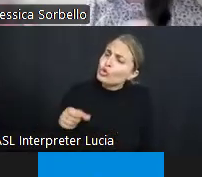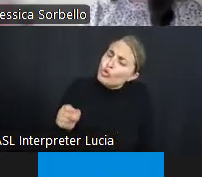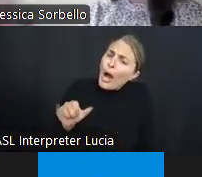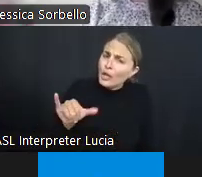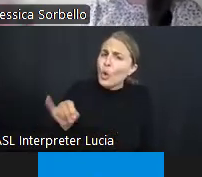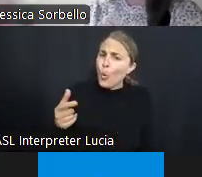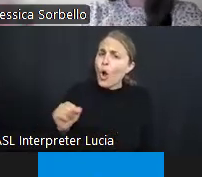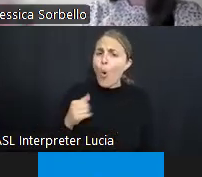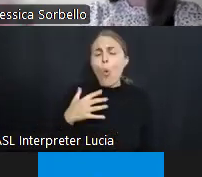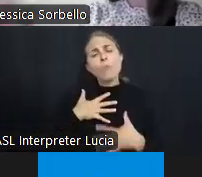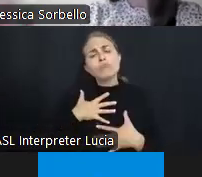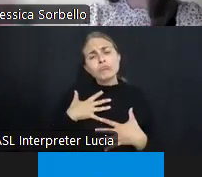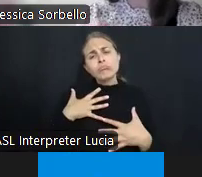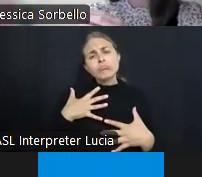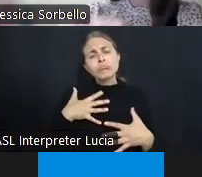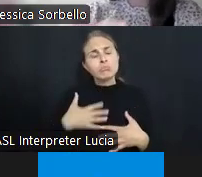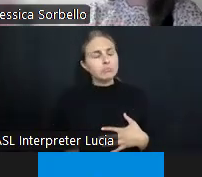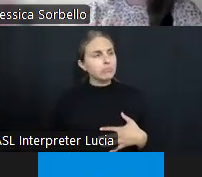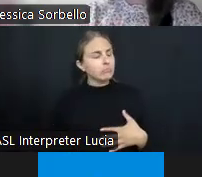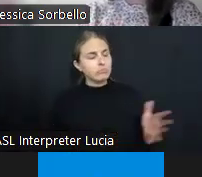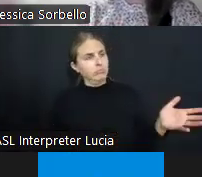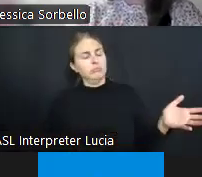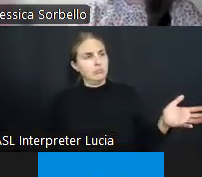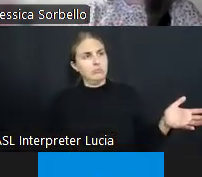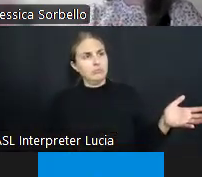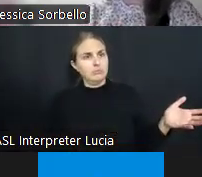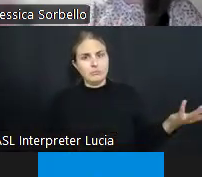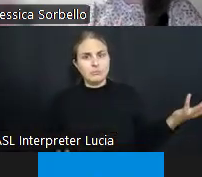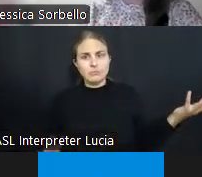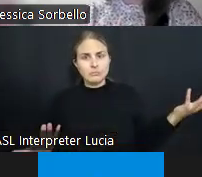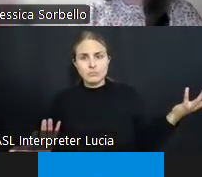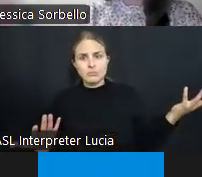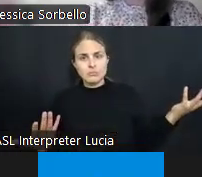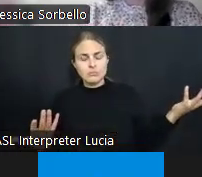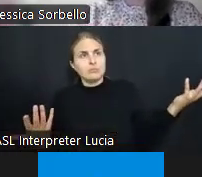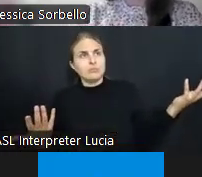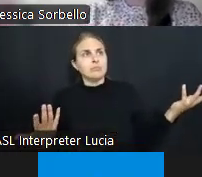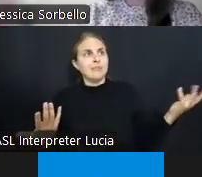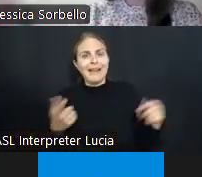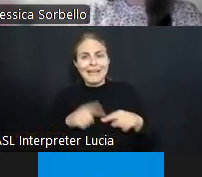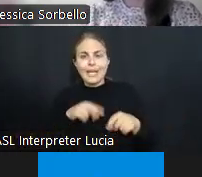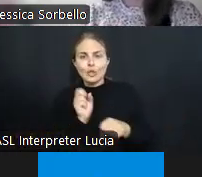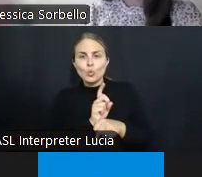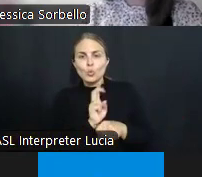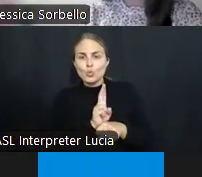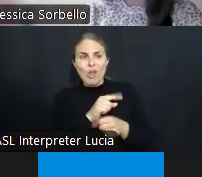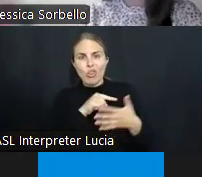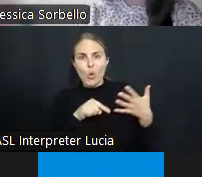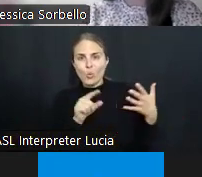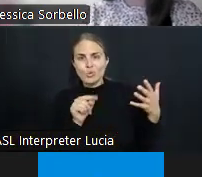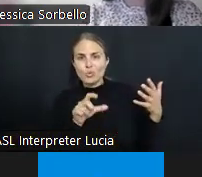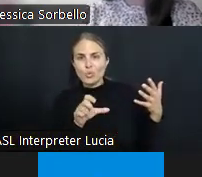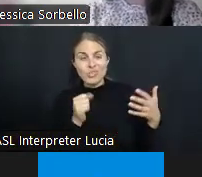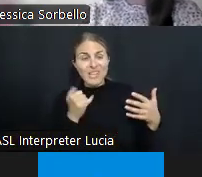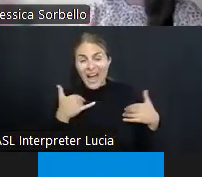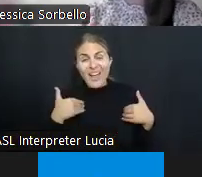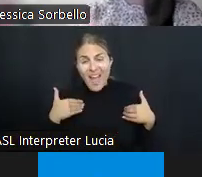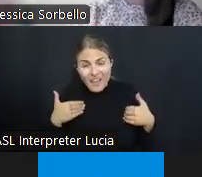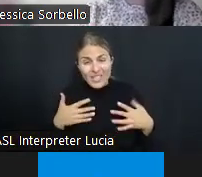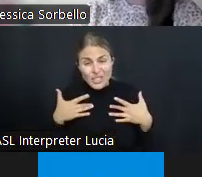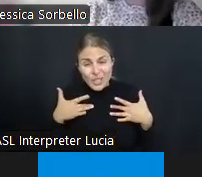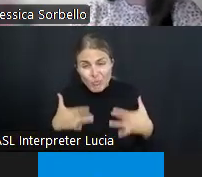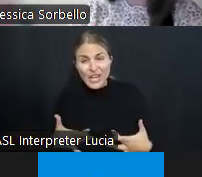implement those tools somebody with depression, needs that